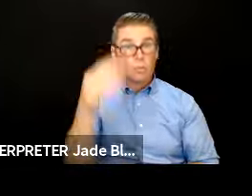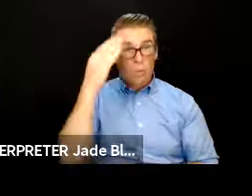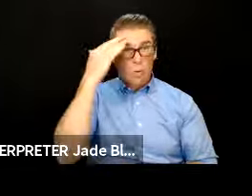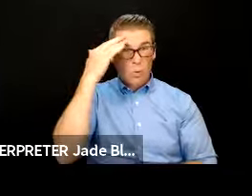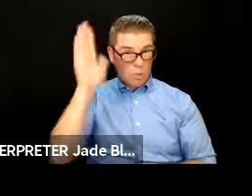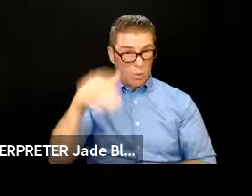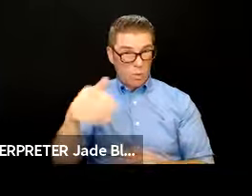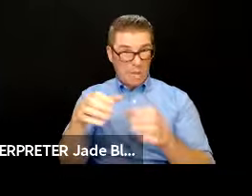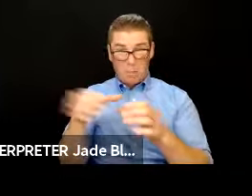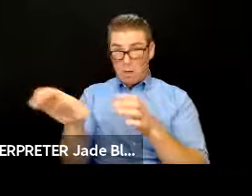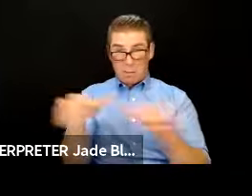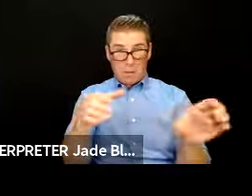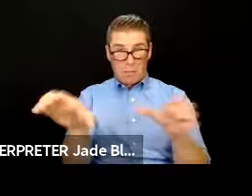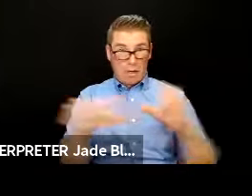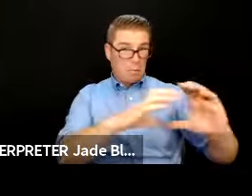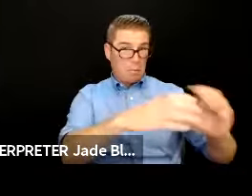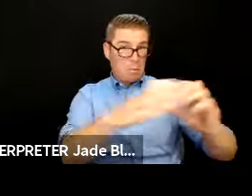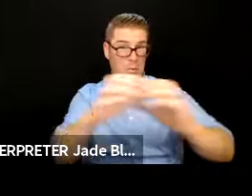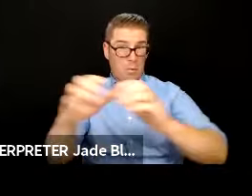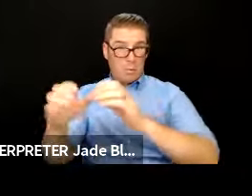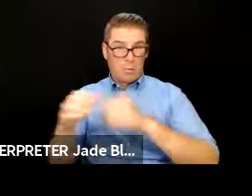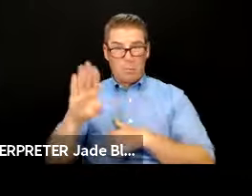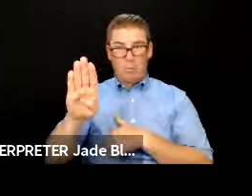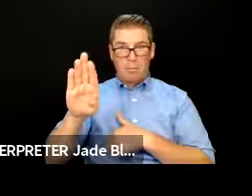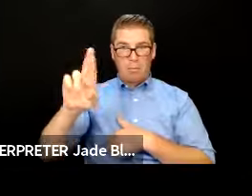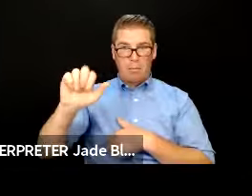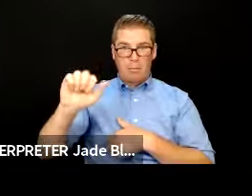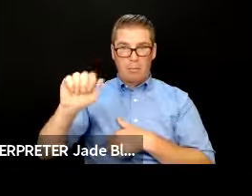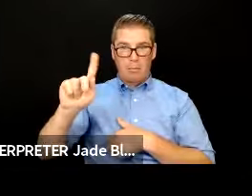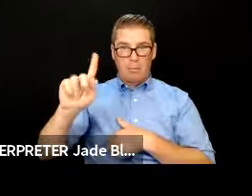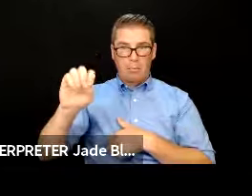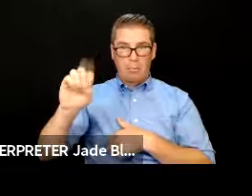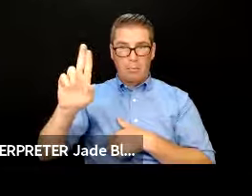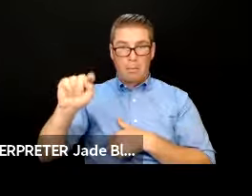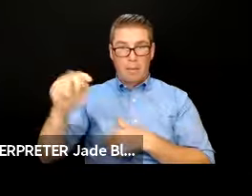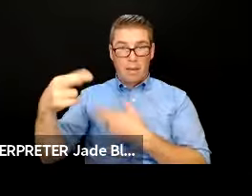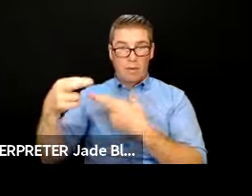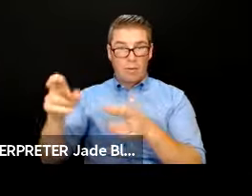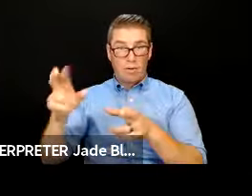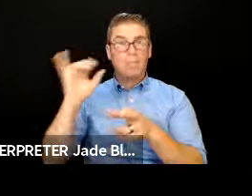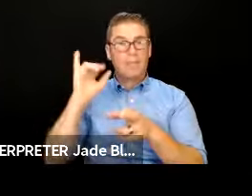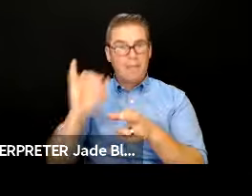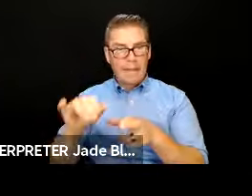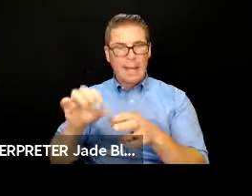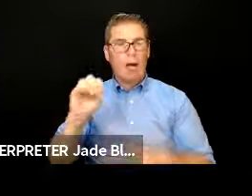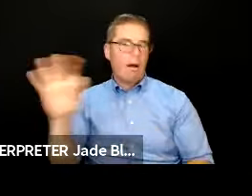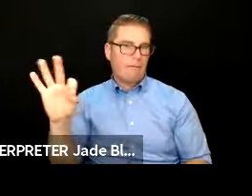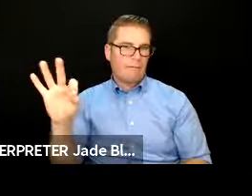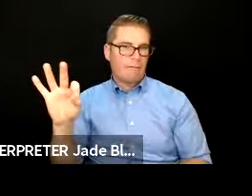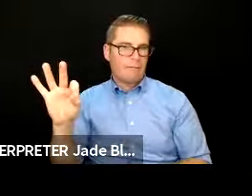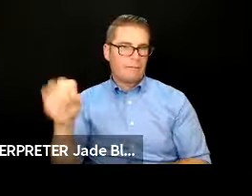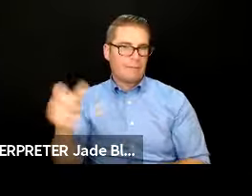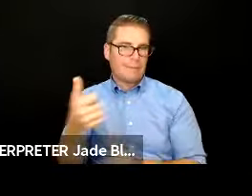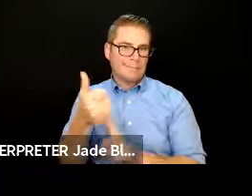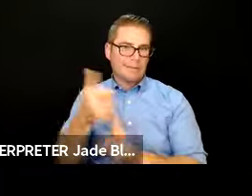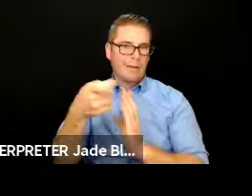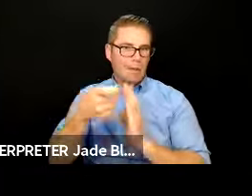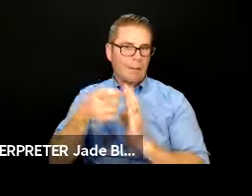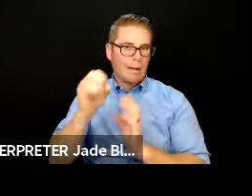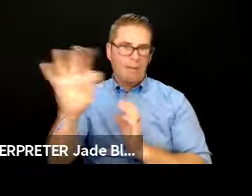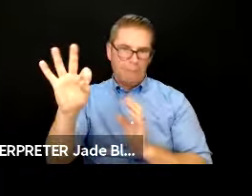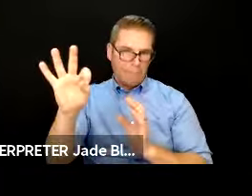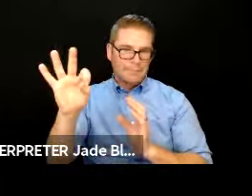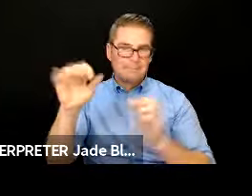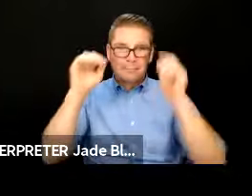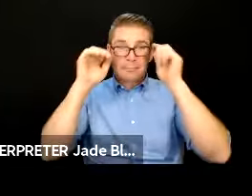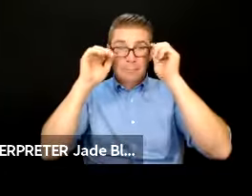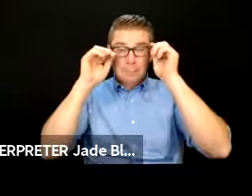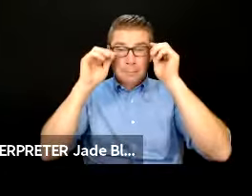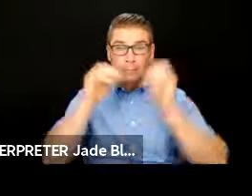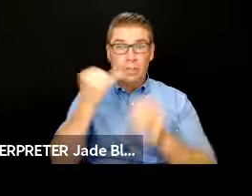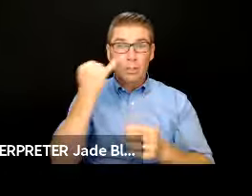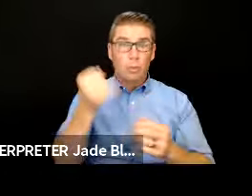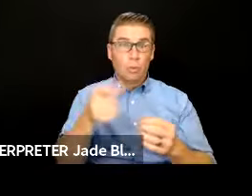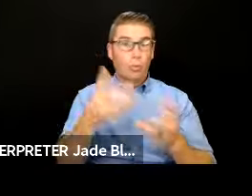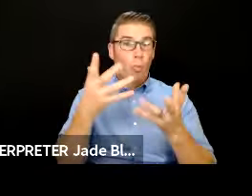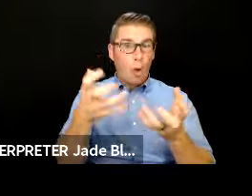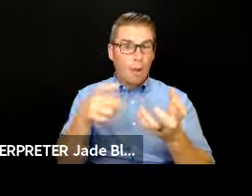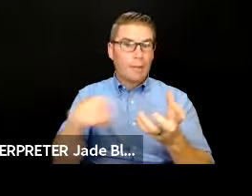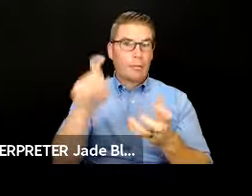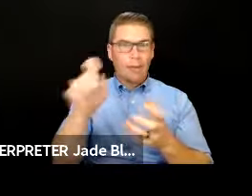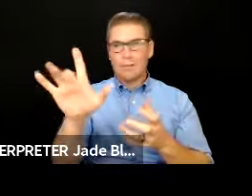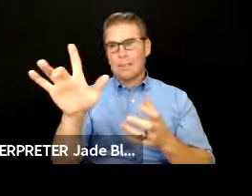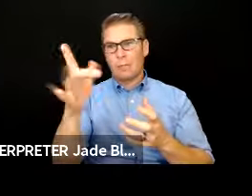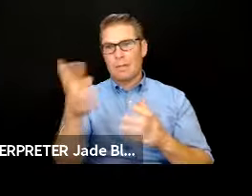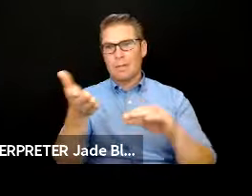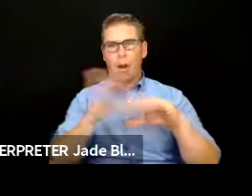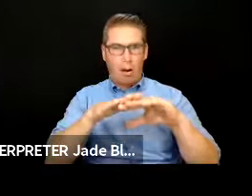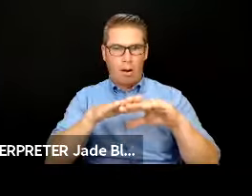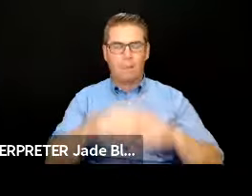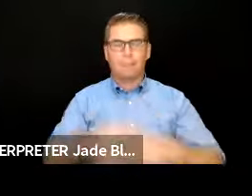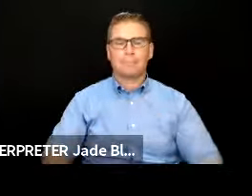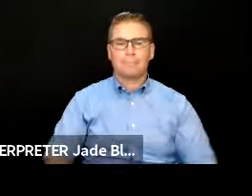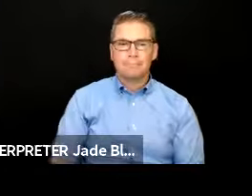And break out rooms are disabled by default